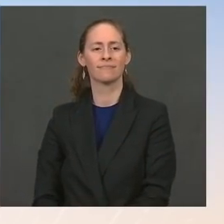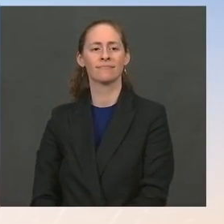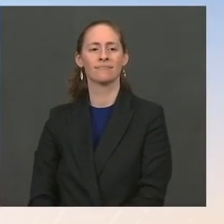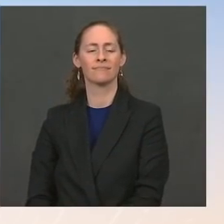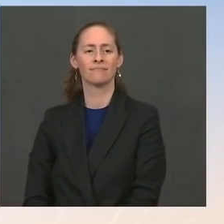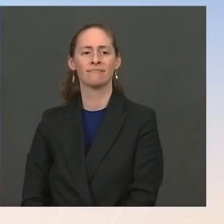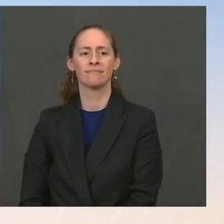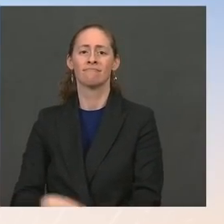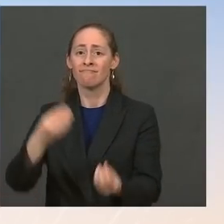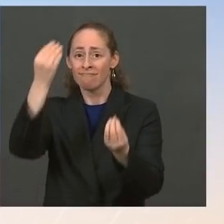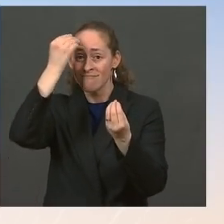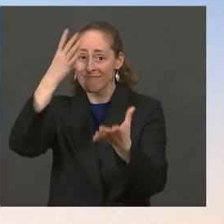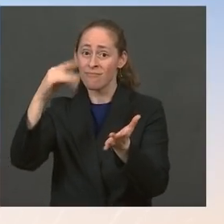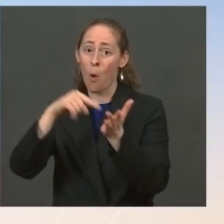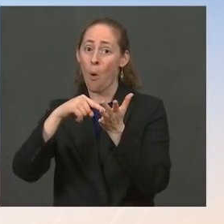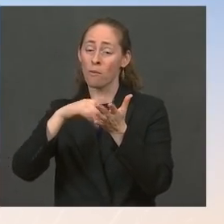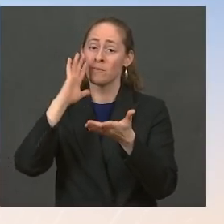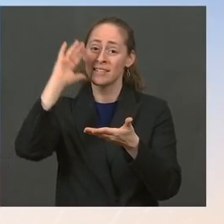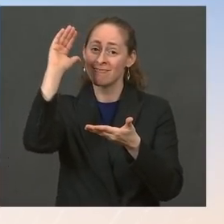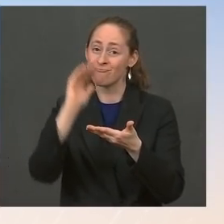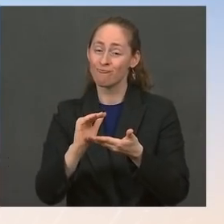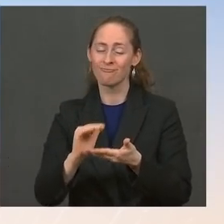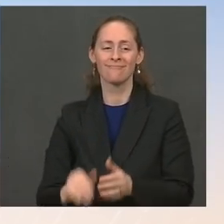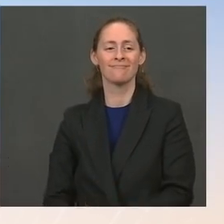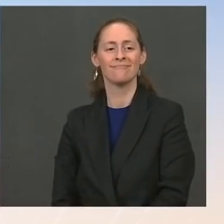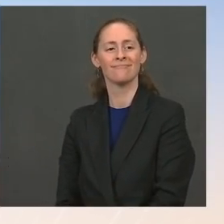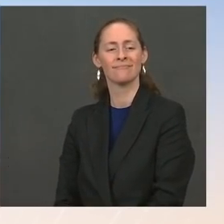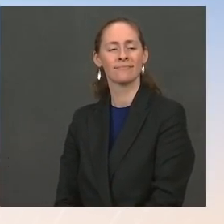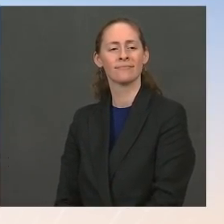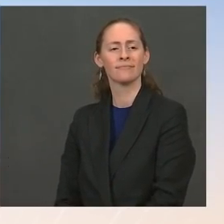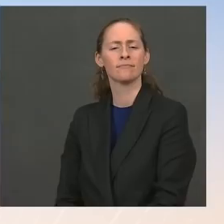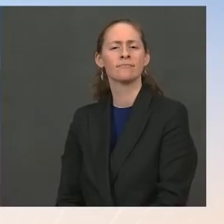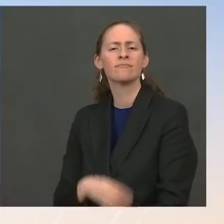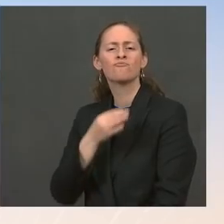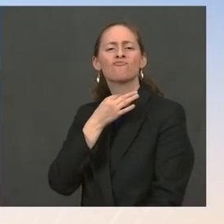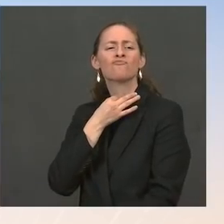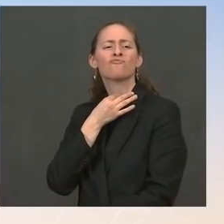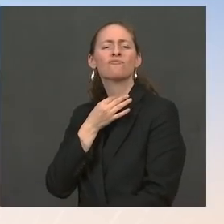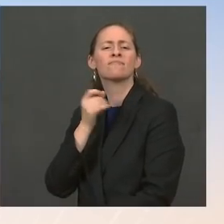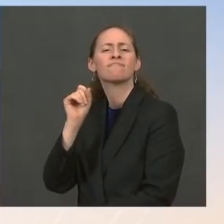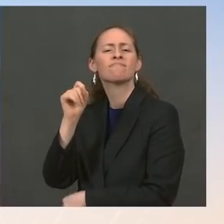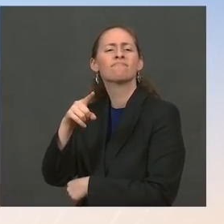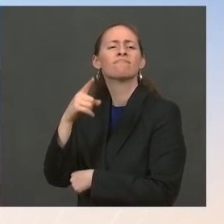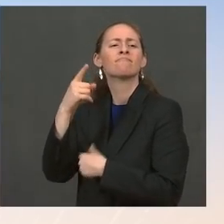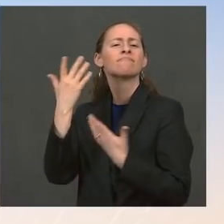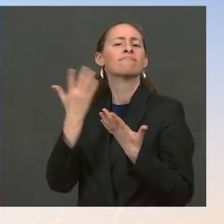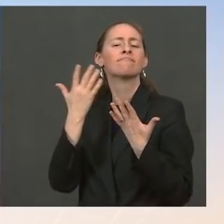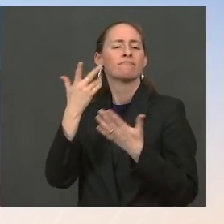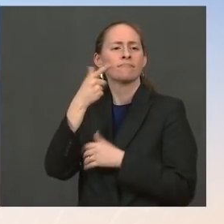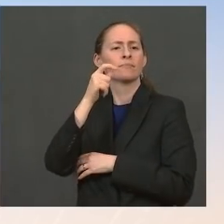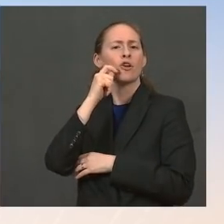A couple questions on Ukraine and Russia . Yesterday, the Ukrainian government pleaded for more military aid to defend itself against Russia.